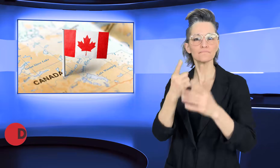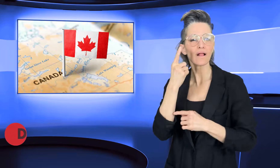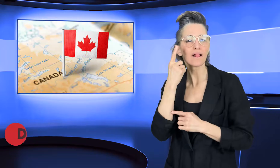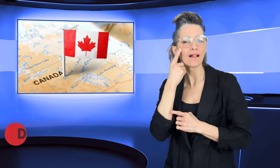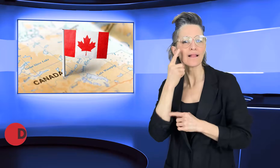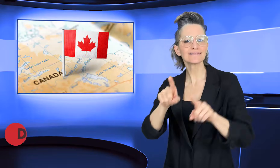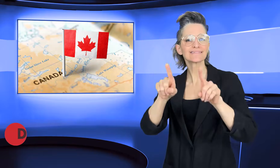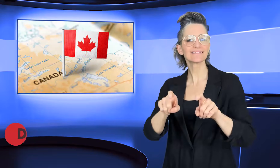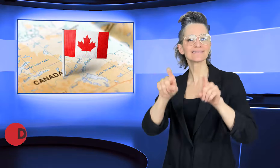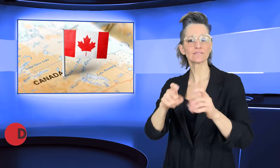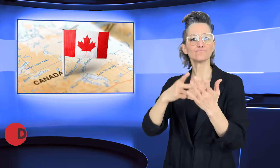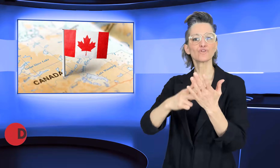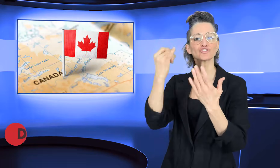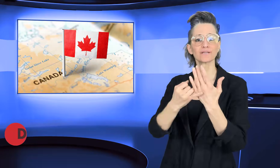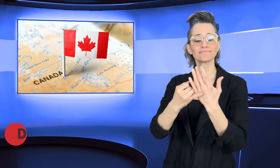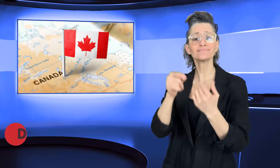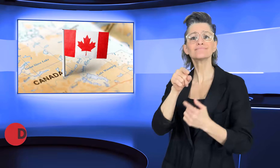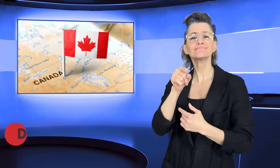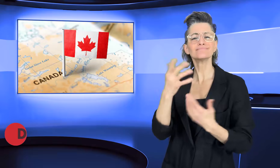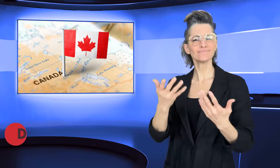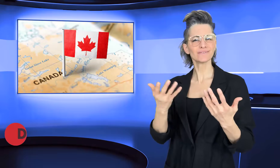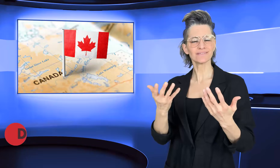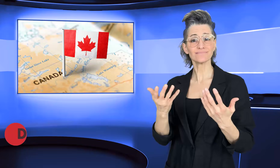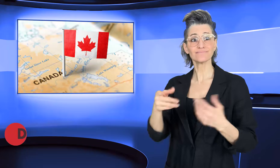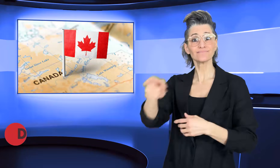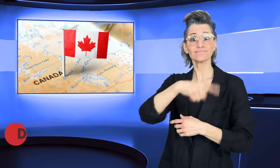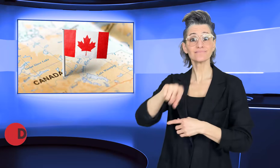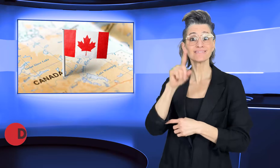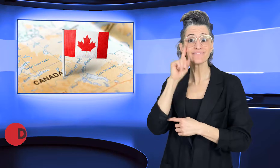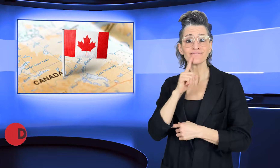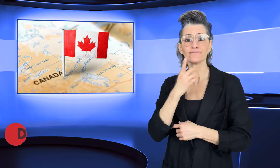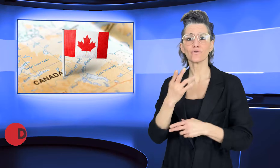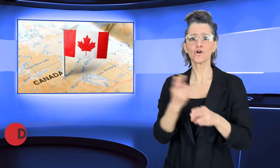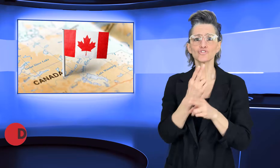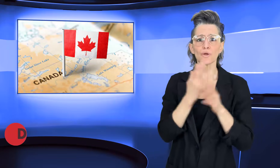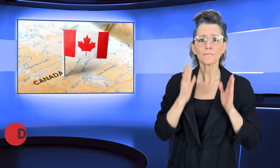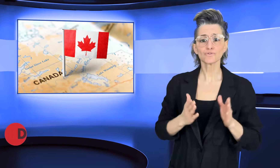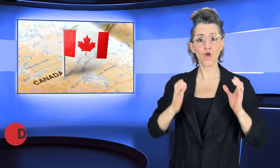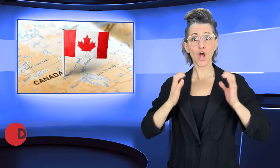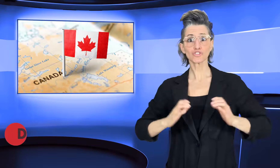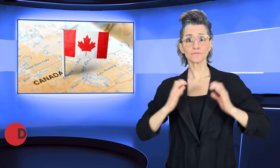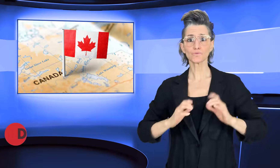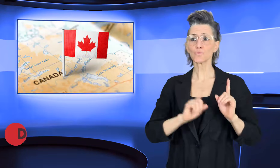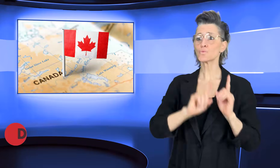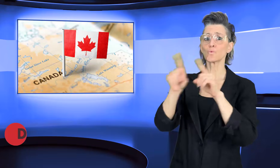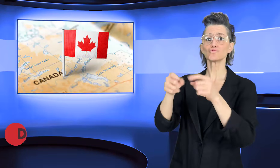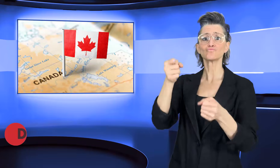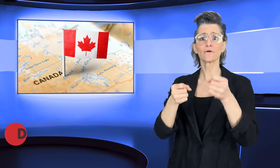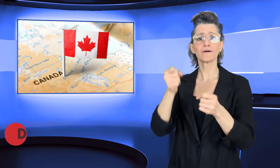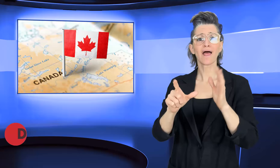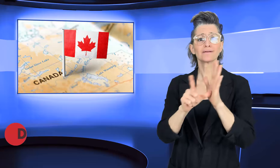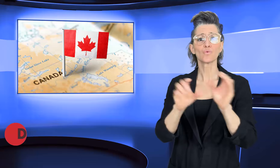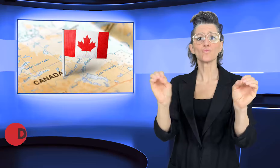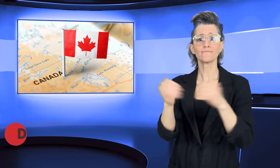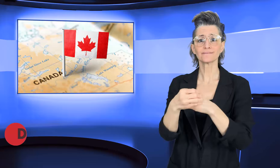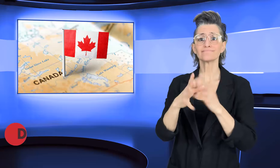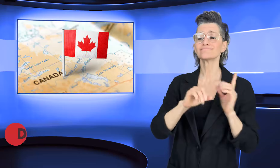a pilot project using QR codes to connect Deaf customers with